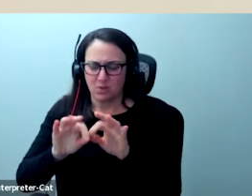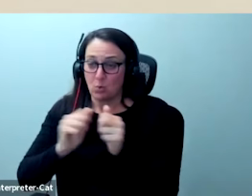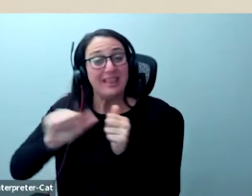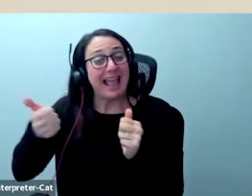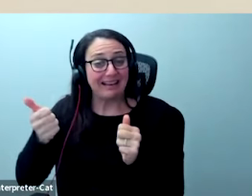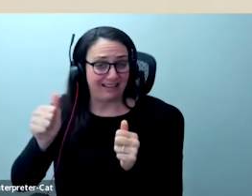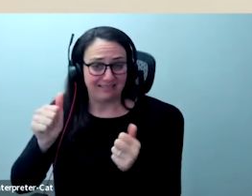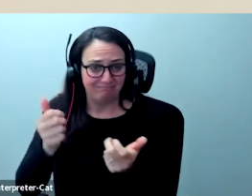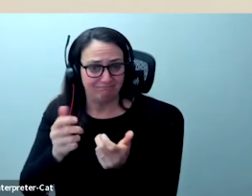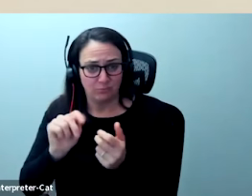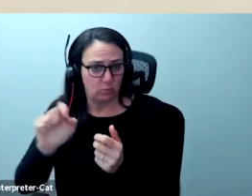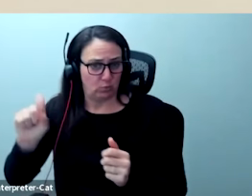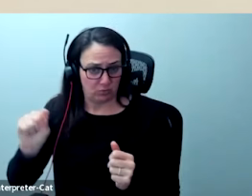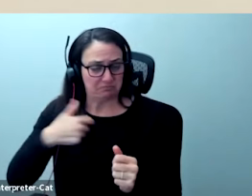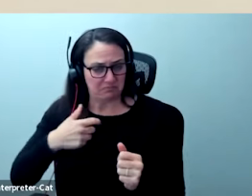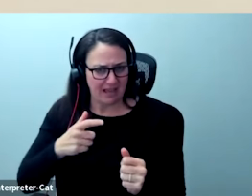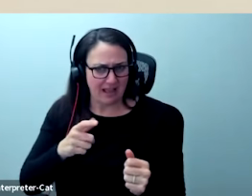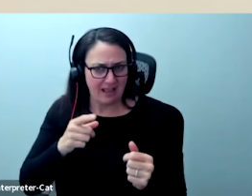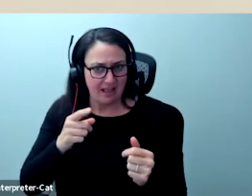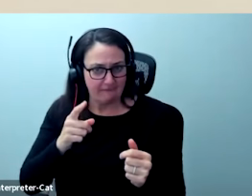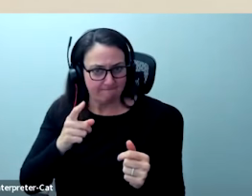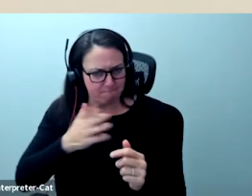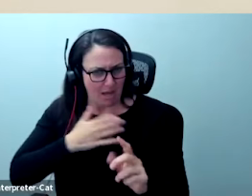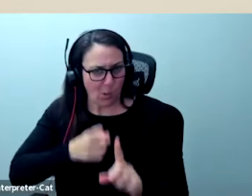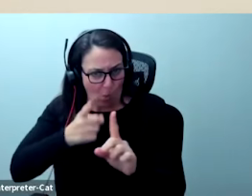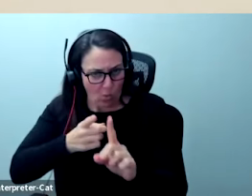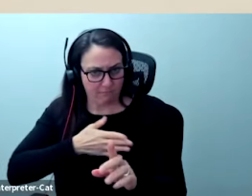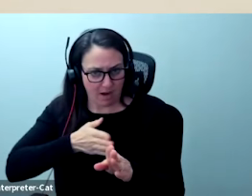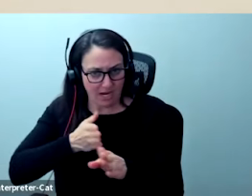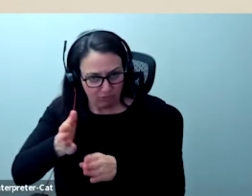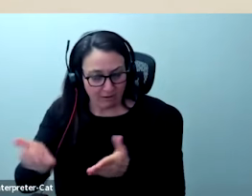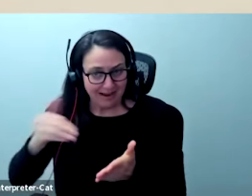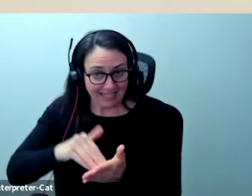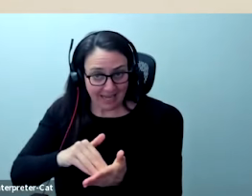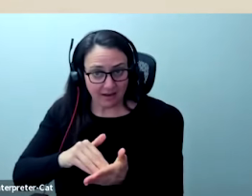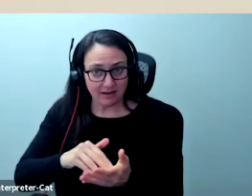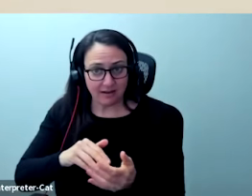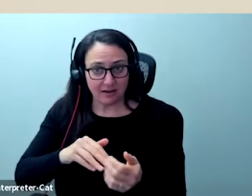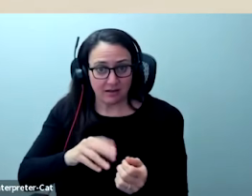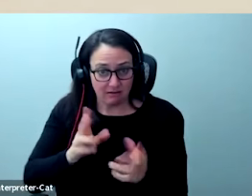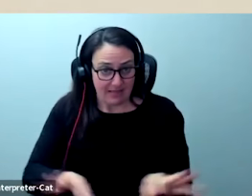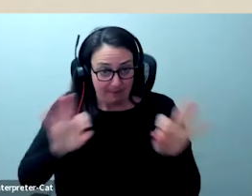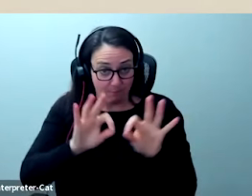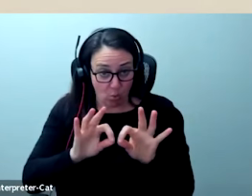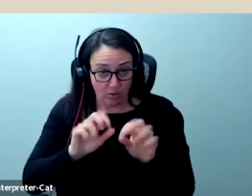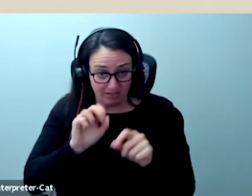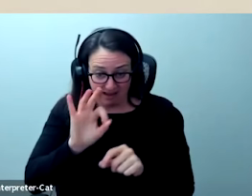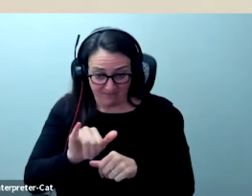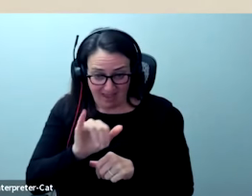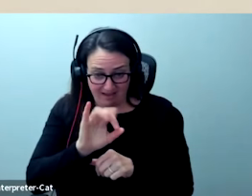And that's what I have really strived to do in my career is, again, marry the importance of the feature and the value of the feature